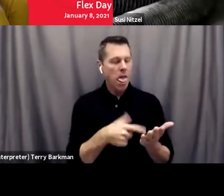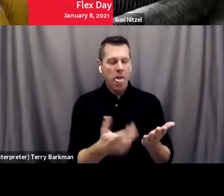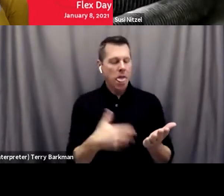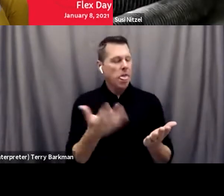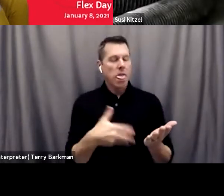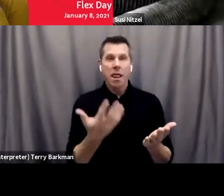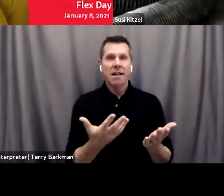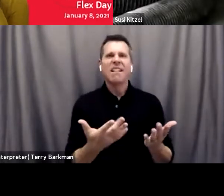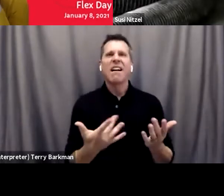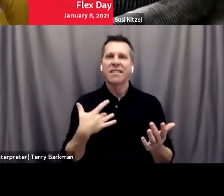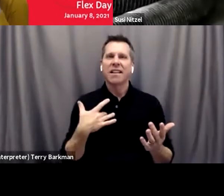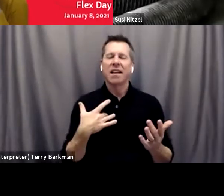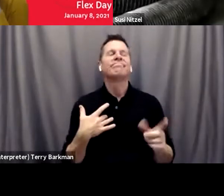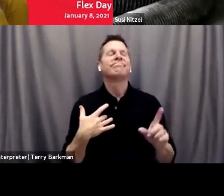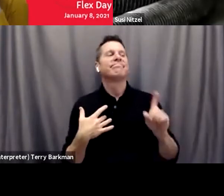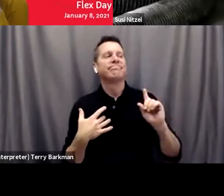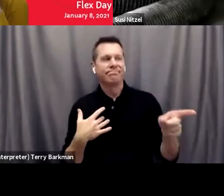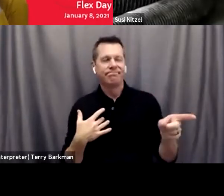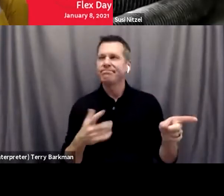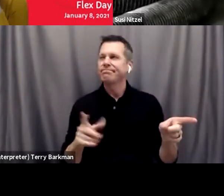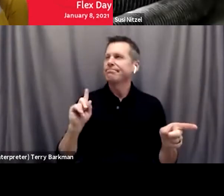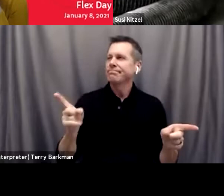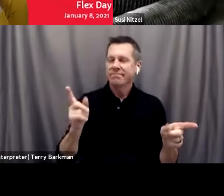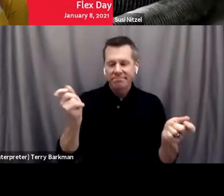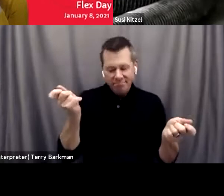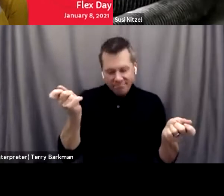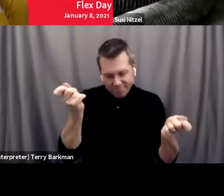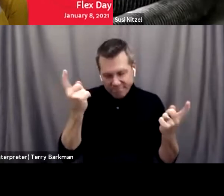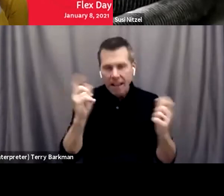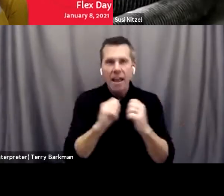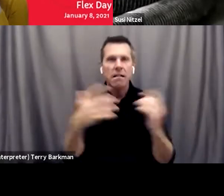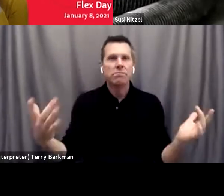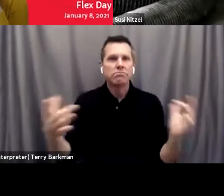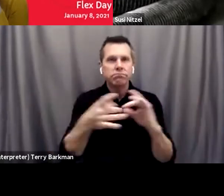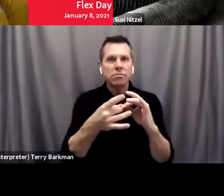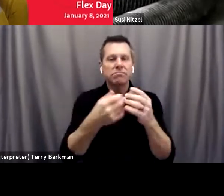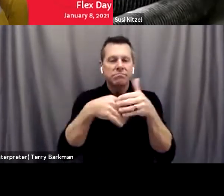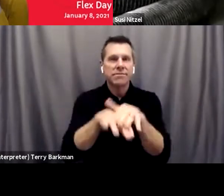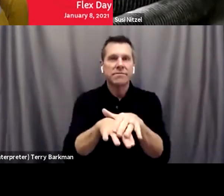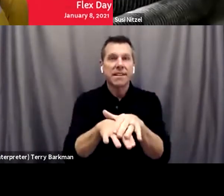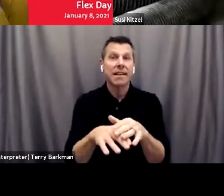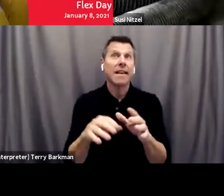understand the components to what we're trying to accomplish, and not just send a paper through and say, Hey, we're trying to